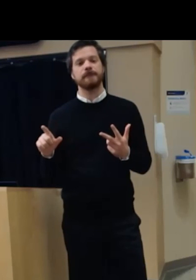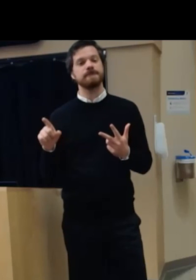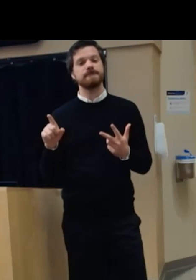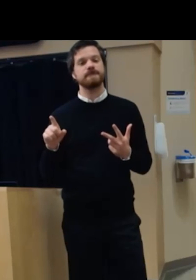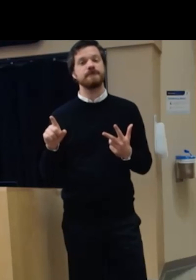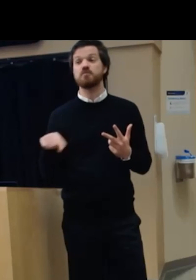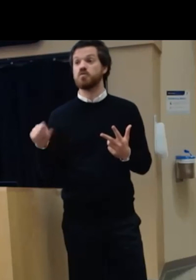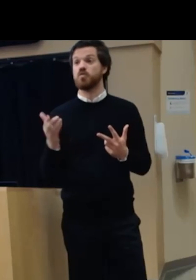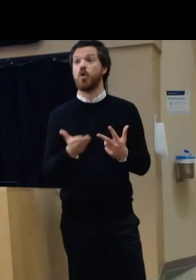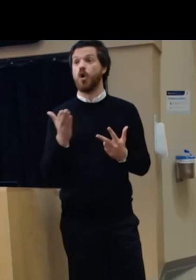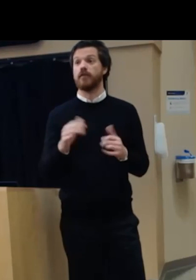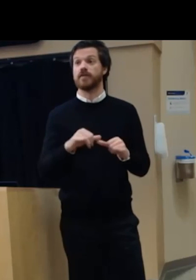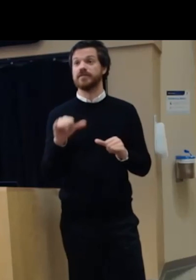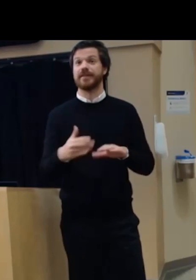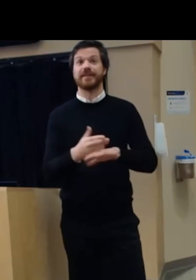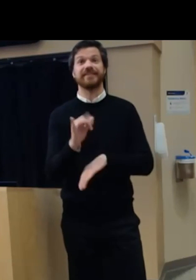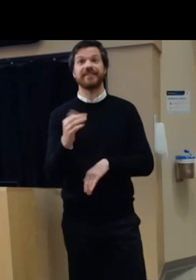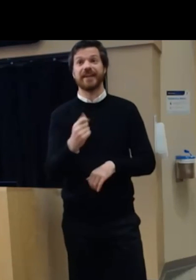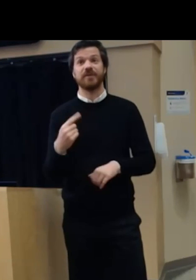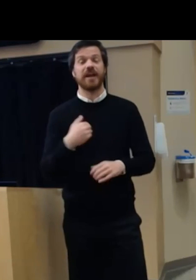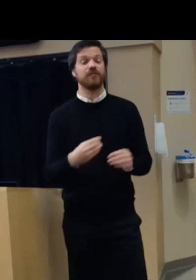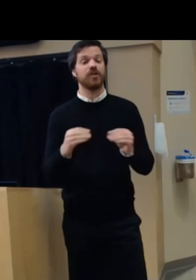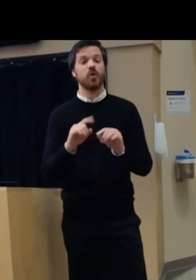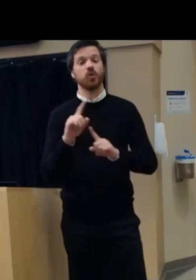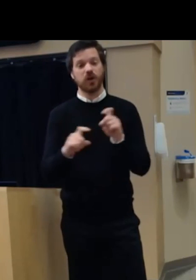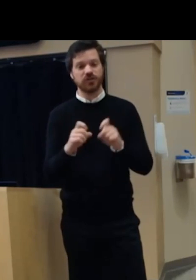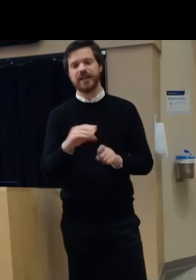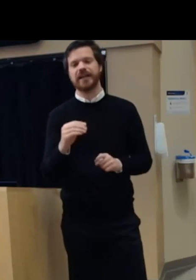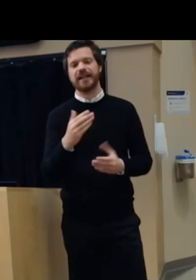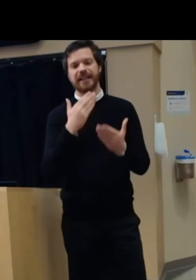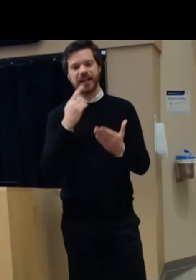stay afterwards if anybody have any any more questions but thank you for for this wonderful